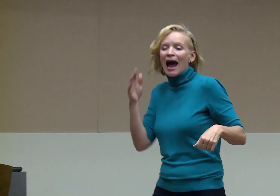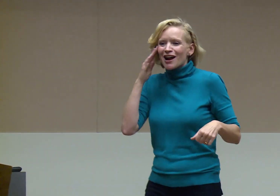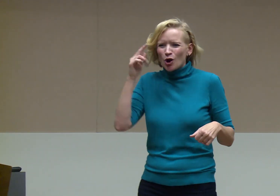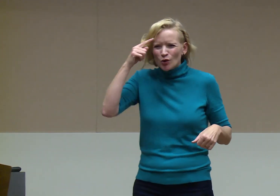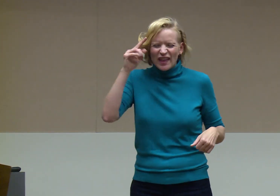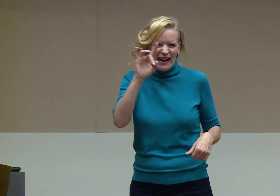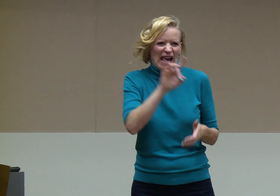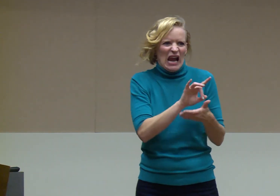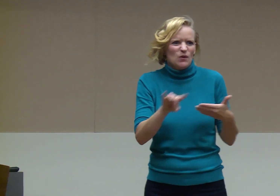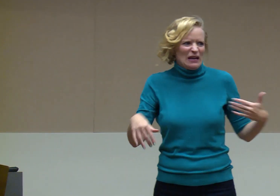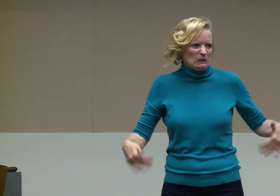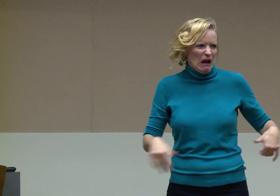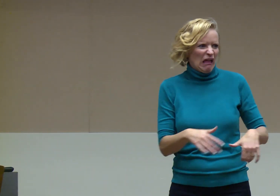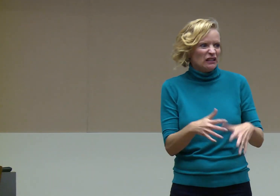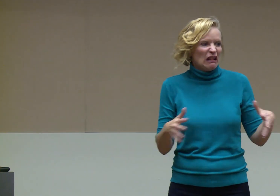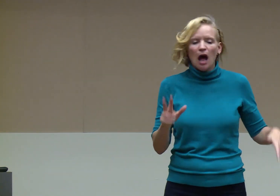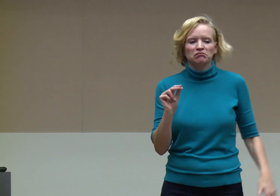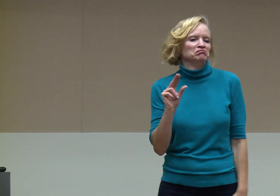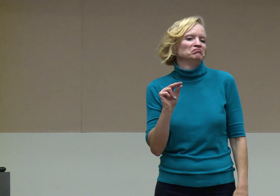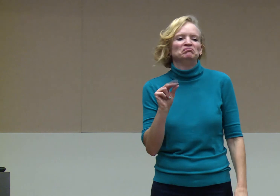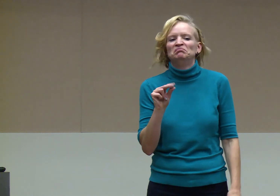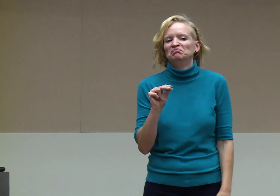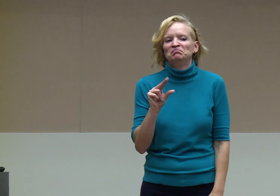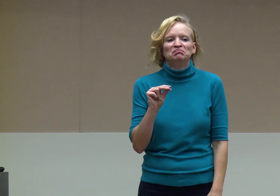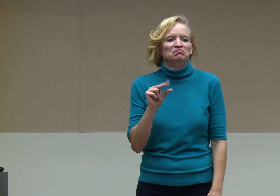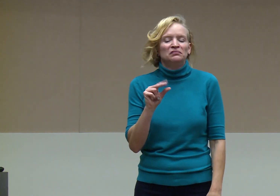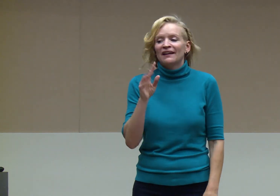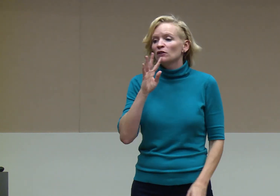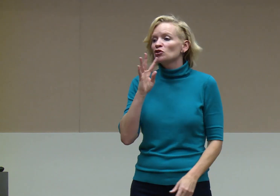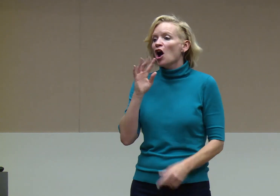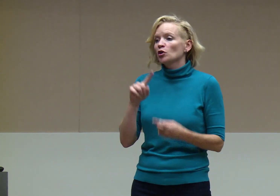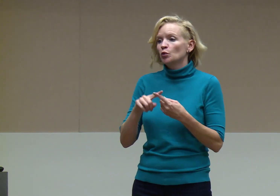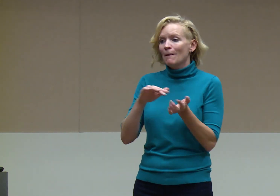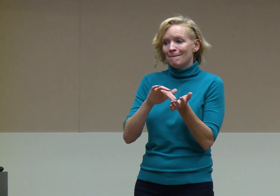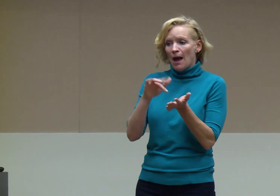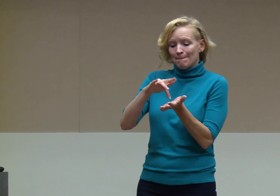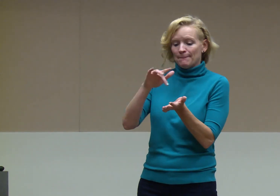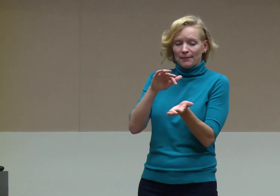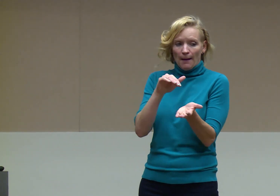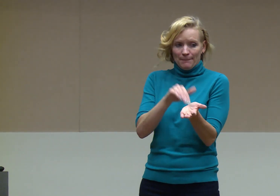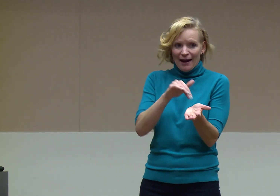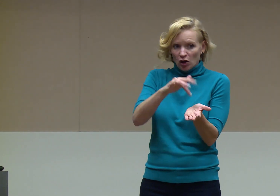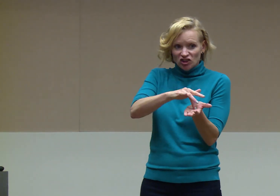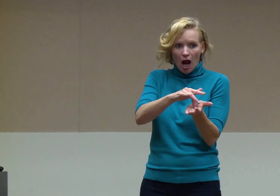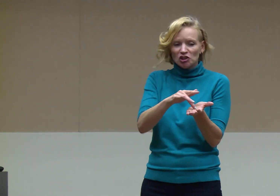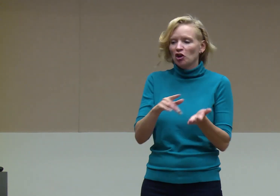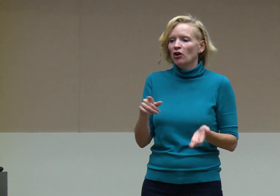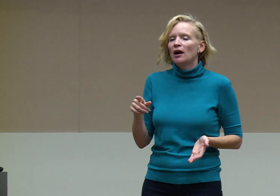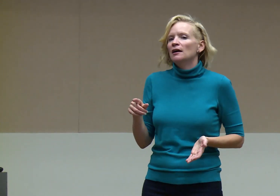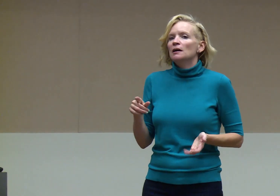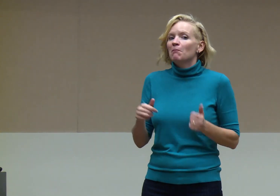And I know you think that 8 weeks is quite a lot, but truly it's not. If you talk to medical doctors,